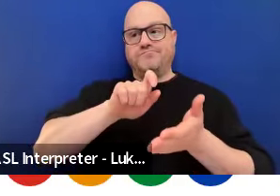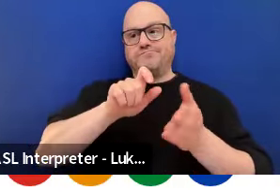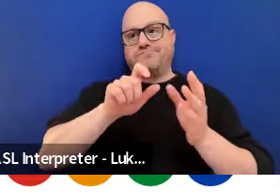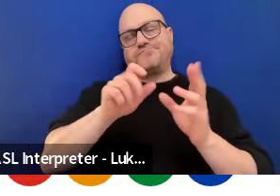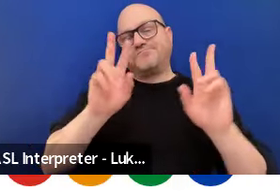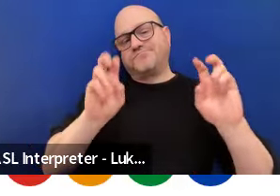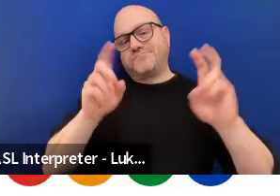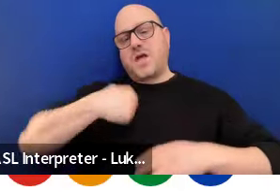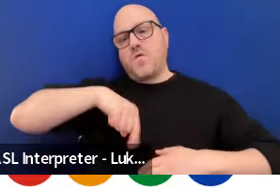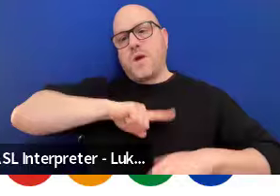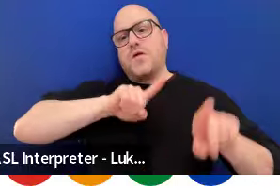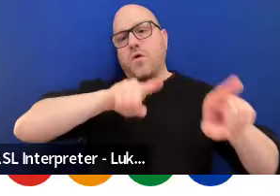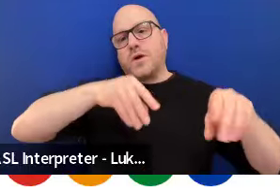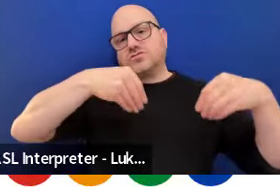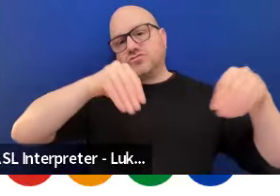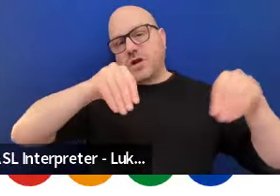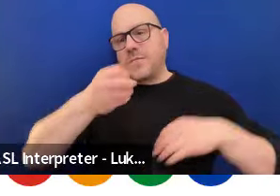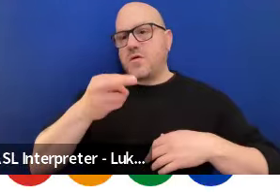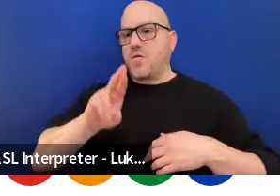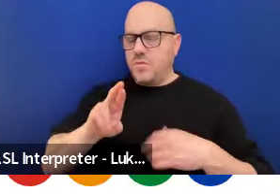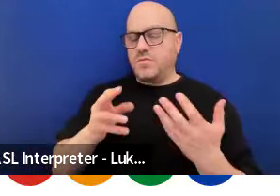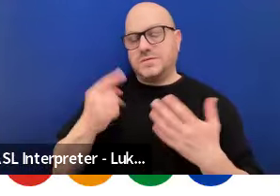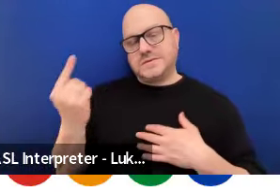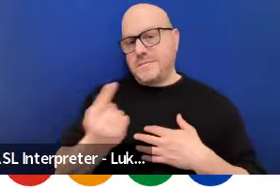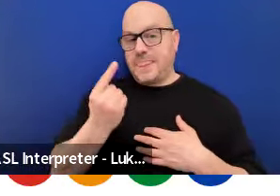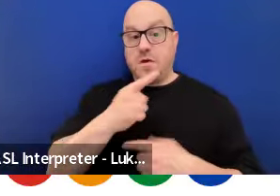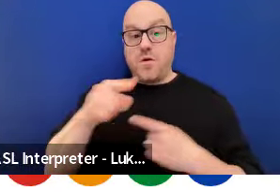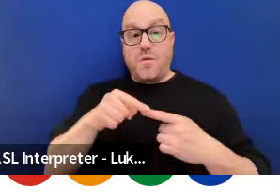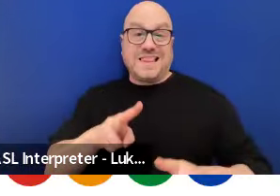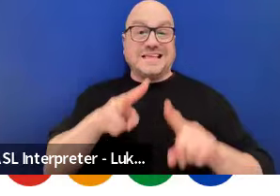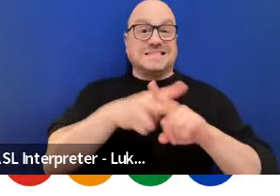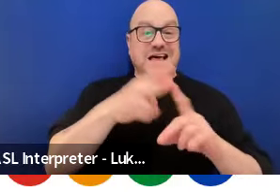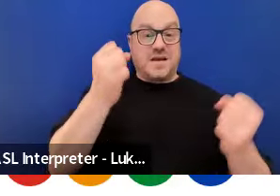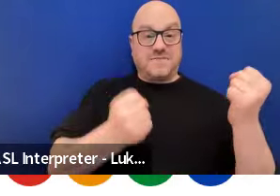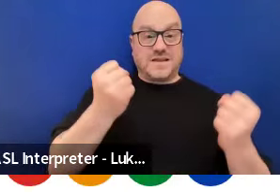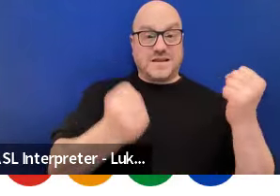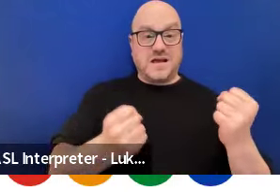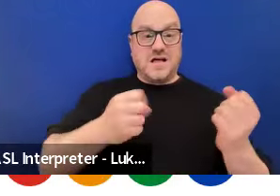SAID, WE APPLY FOR THE REQUEST OF THE VEHICLE, WE IN INDICATE WE ARE GOING SHOPPING,